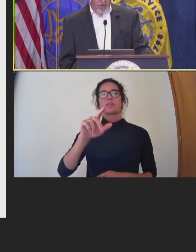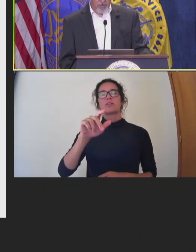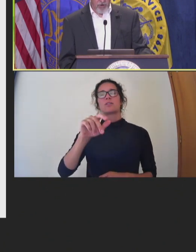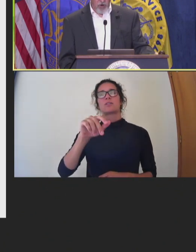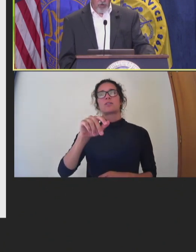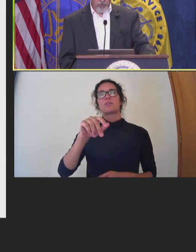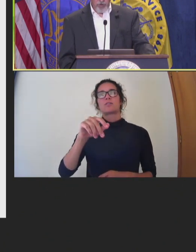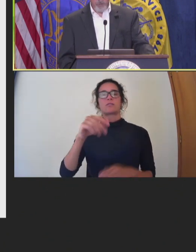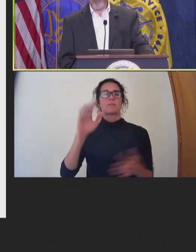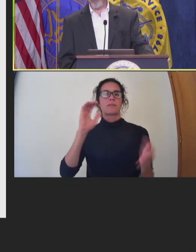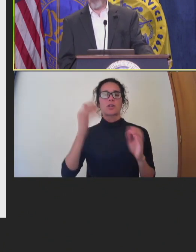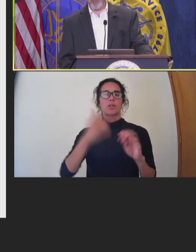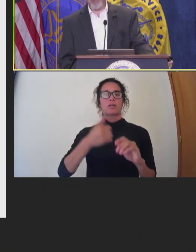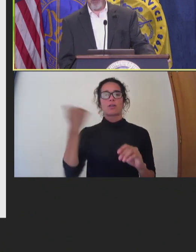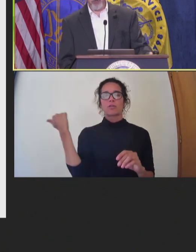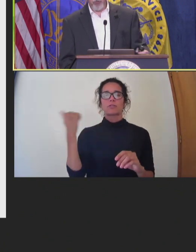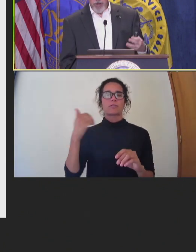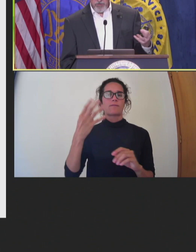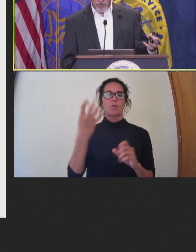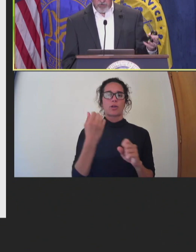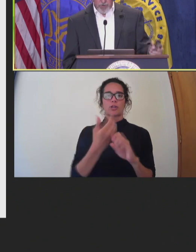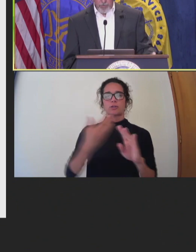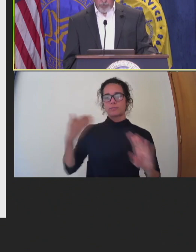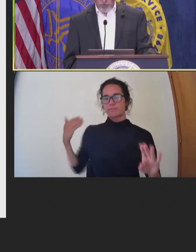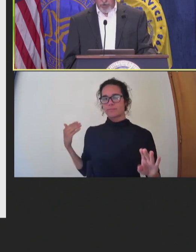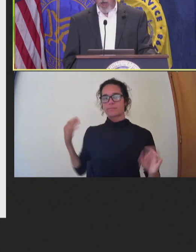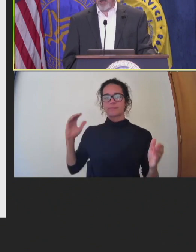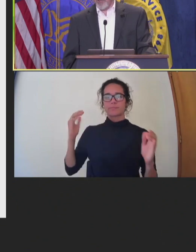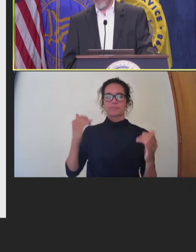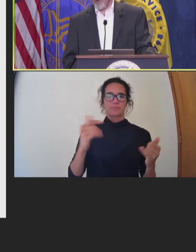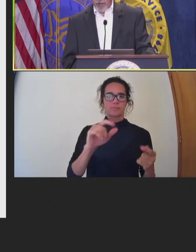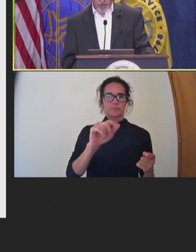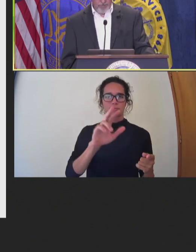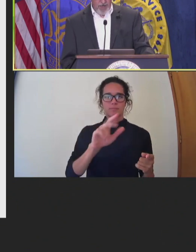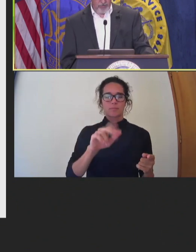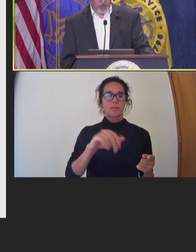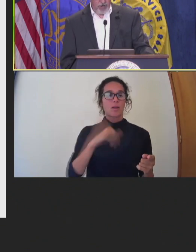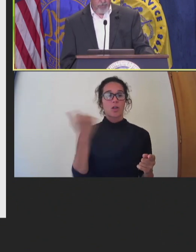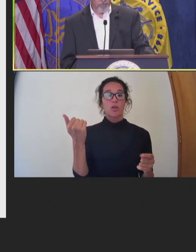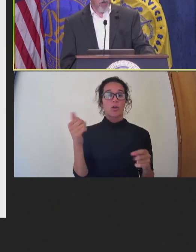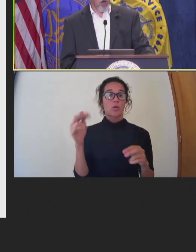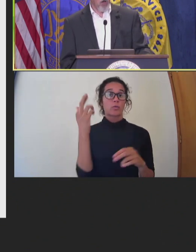There are also consistent themes on the reasons people not -- give for not getting vaccinated.